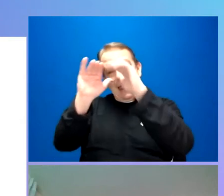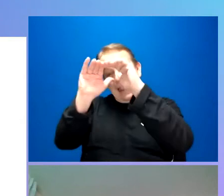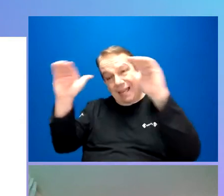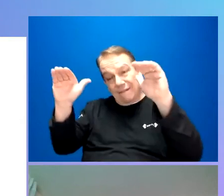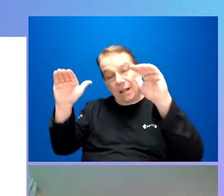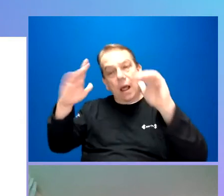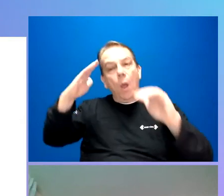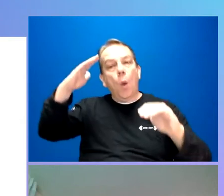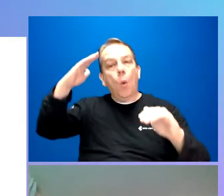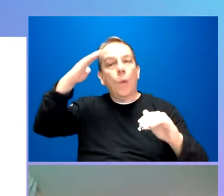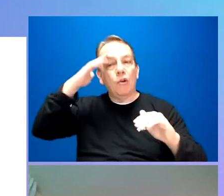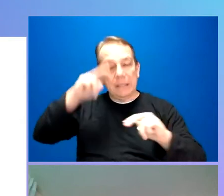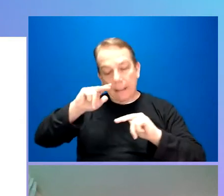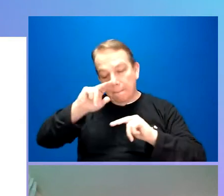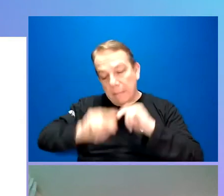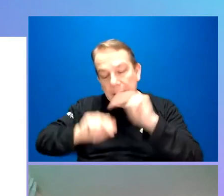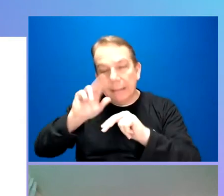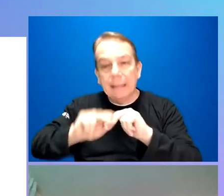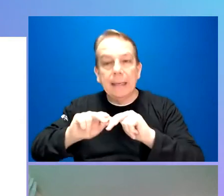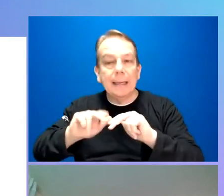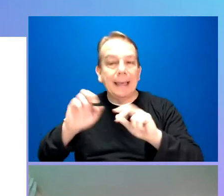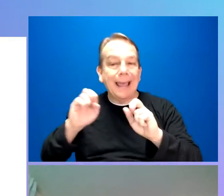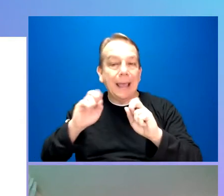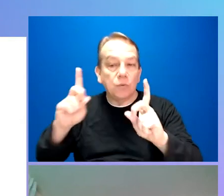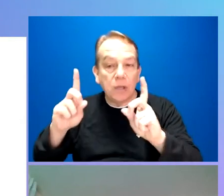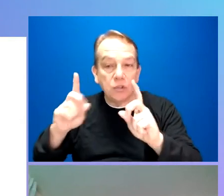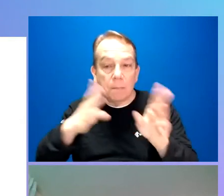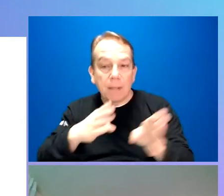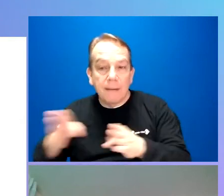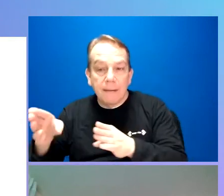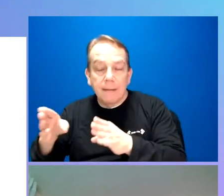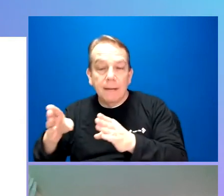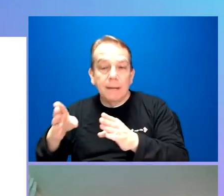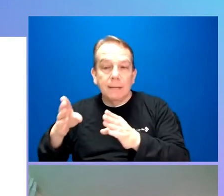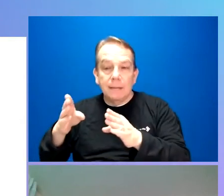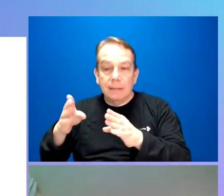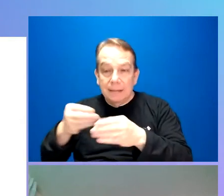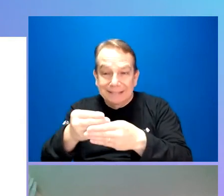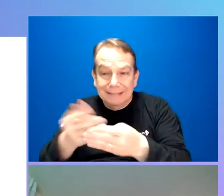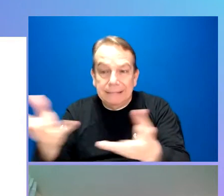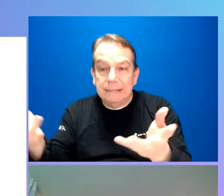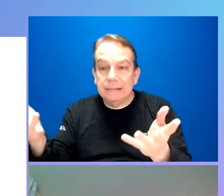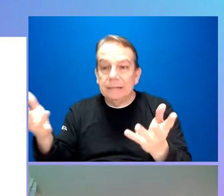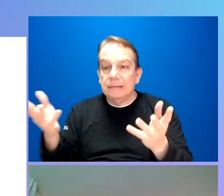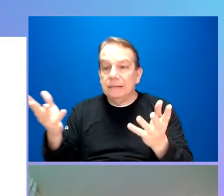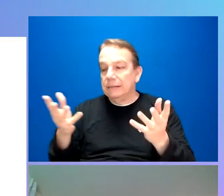education, um, education, um,